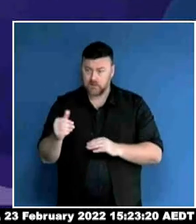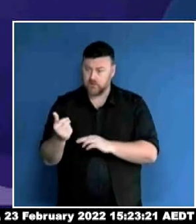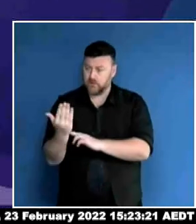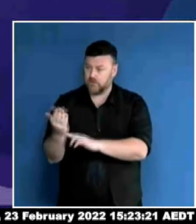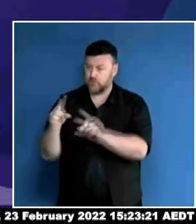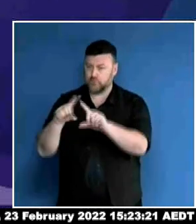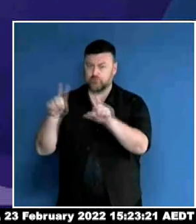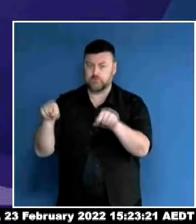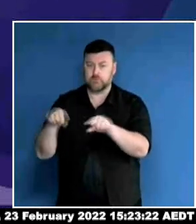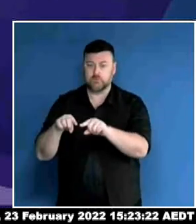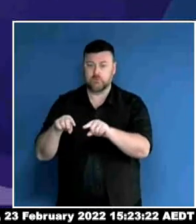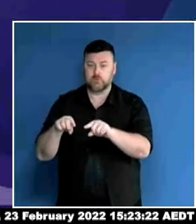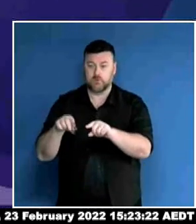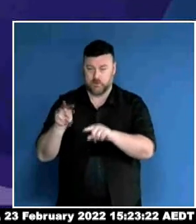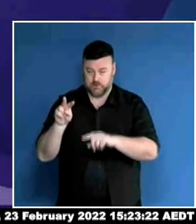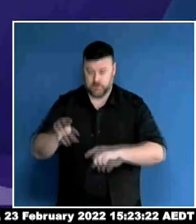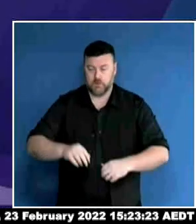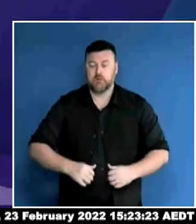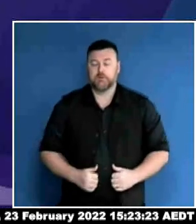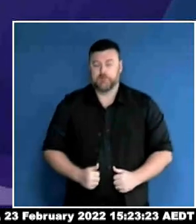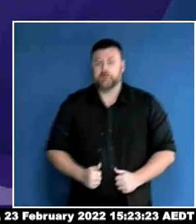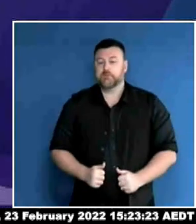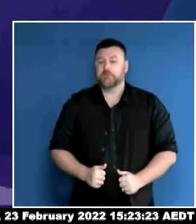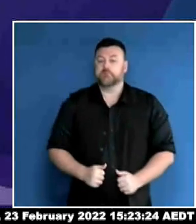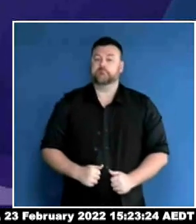I will ask Commissioner Galbally if she has any questions to put to you.